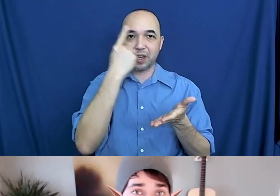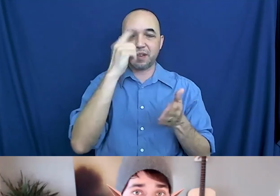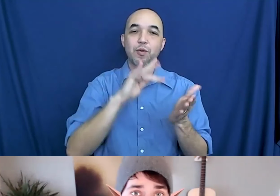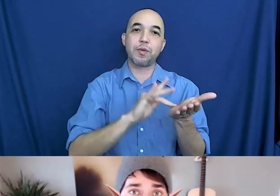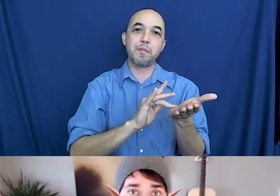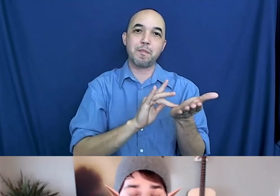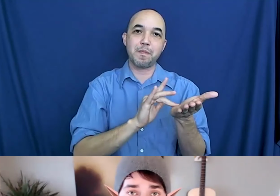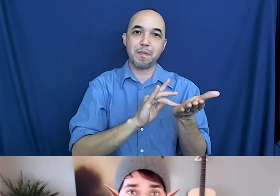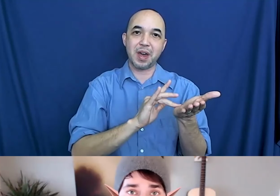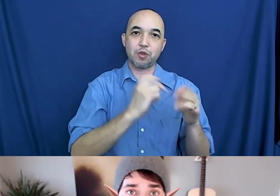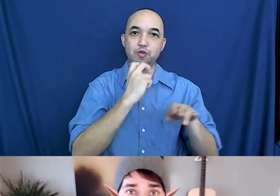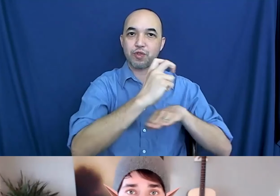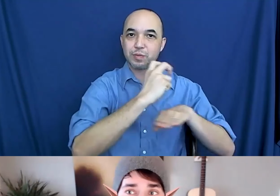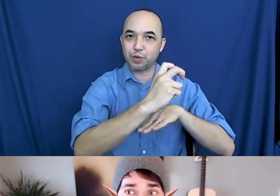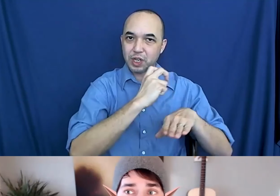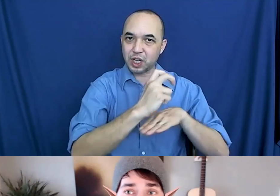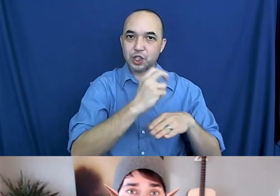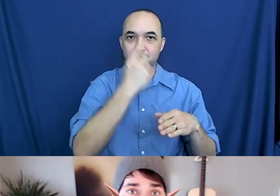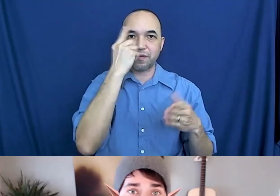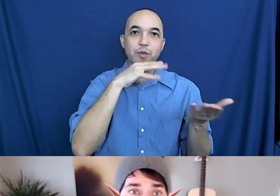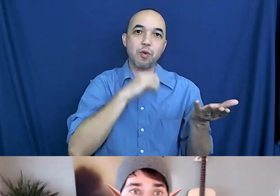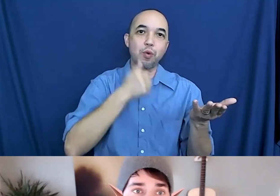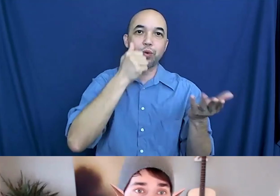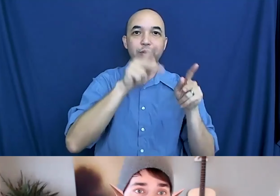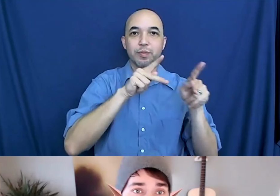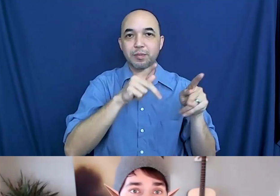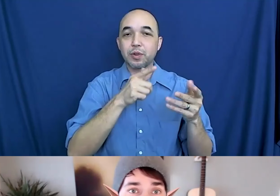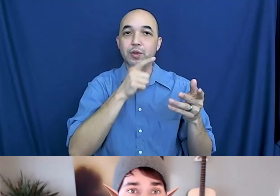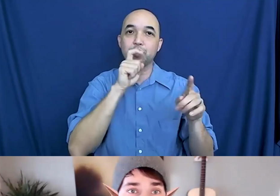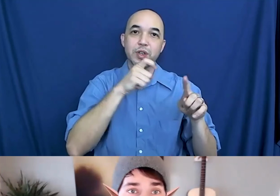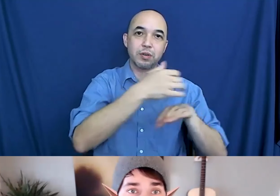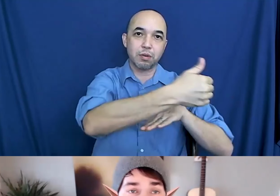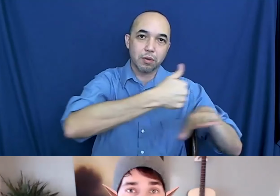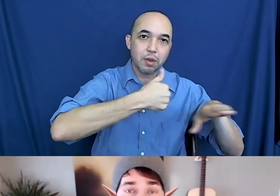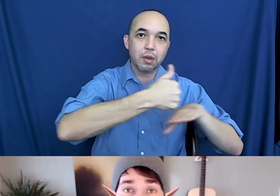THE ELDERS ARE OBVIOUSLY MORE AT RISK.